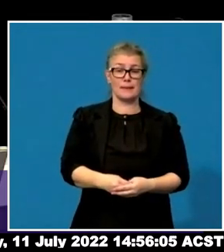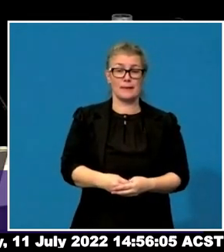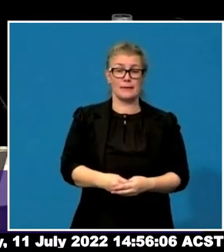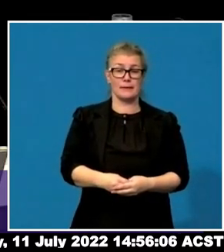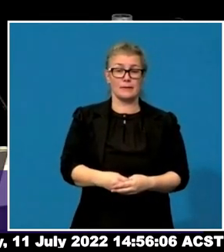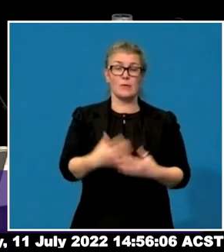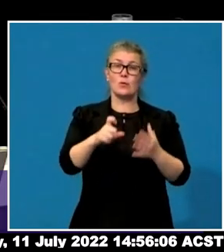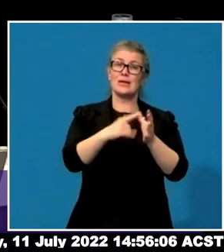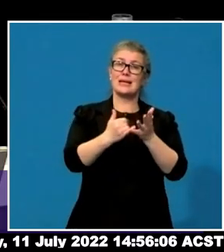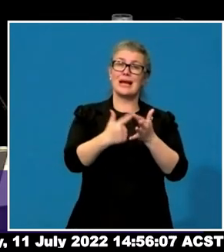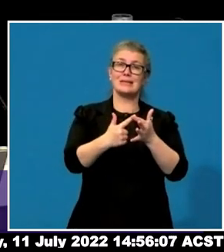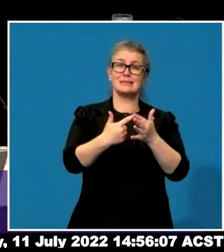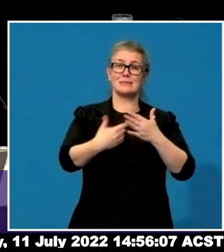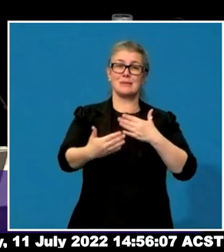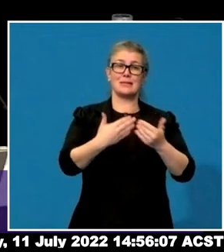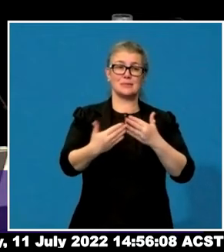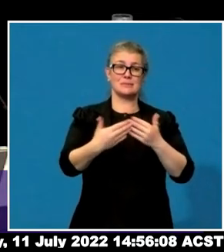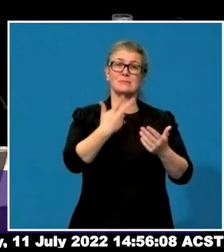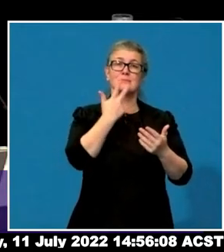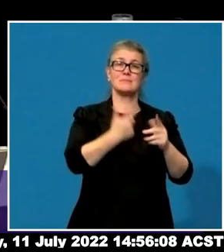organisation, not by family - talking about service delivery.